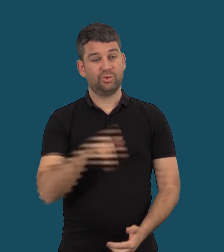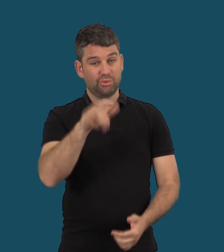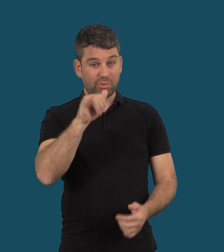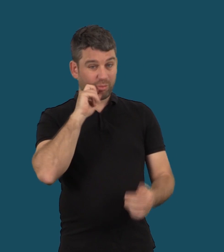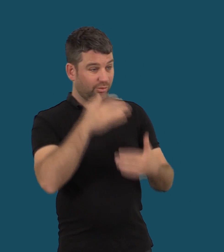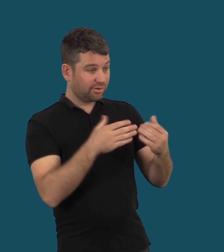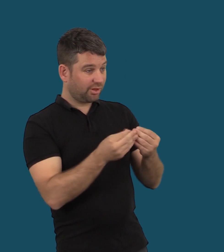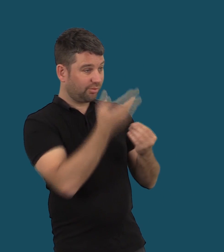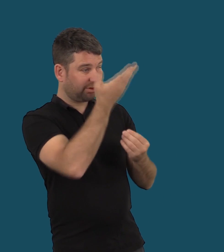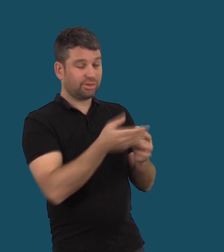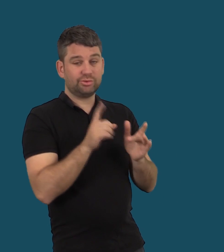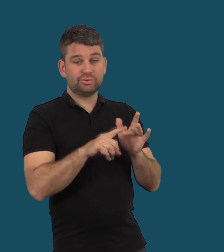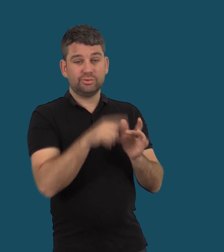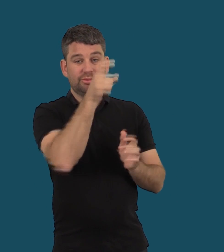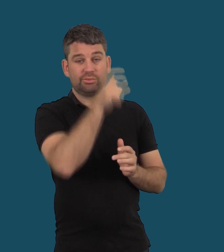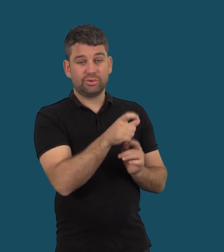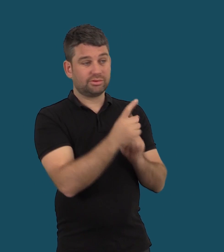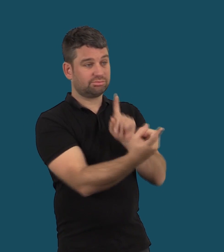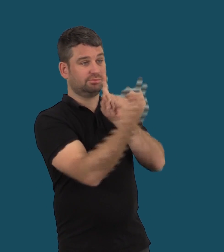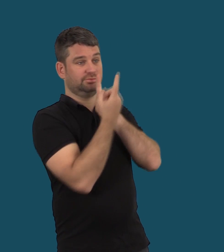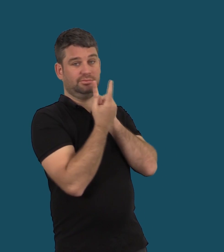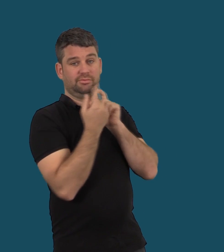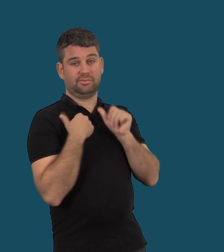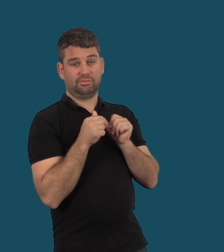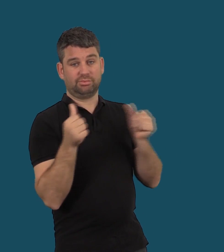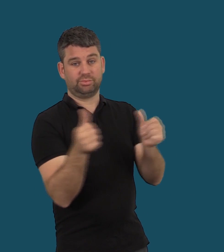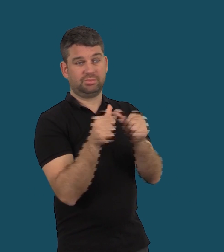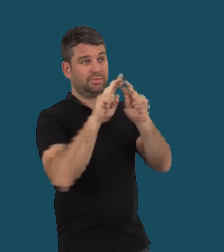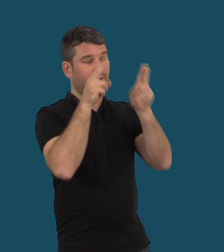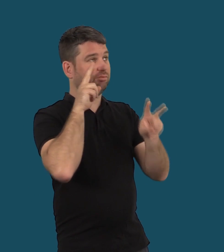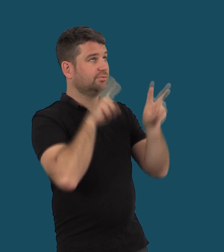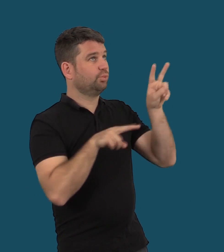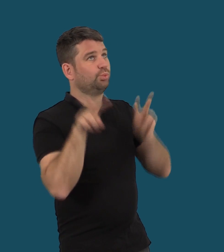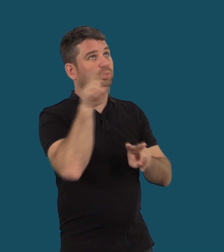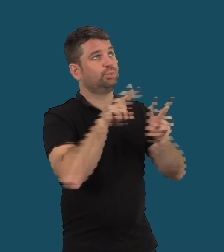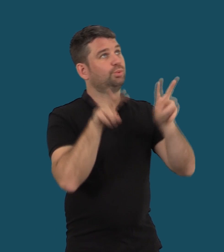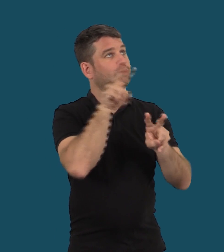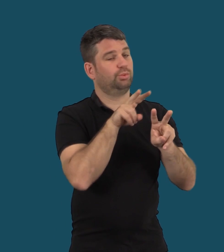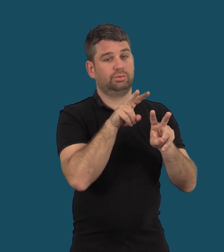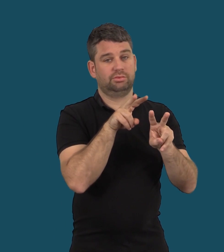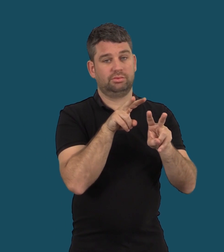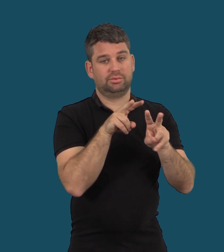You may need to liaise with your insurance company, and they may need to inspect your home.